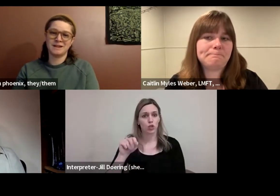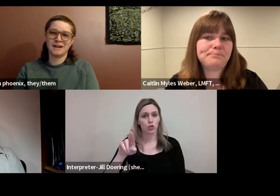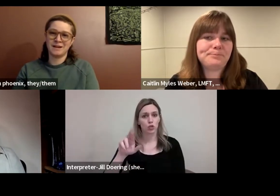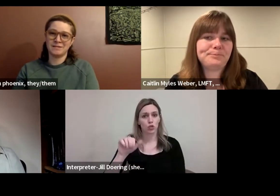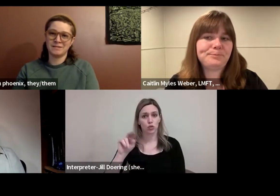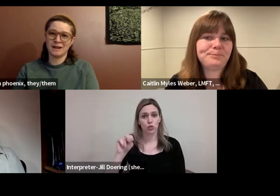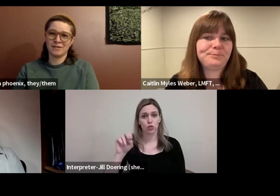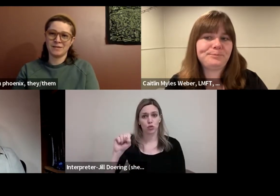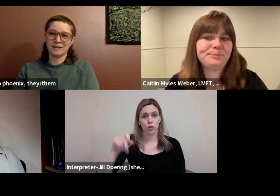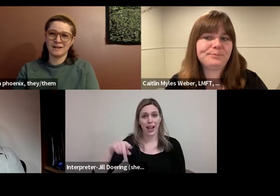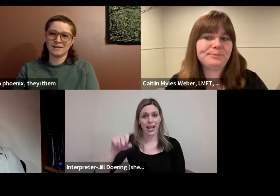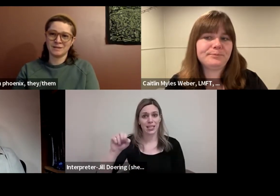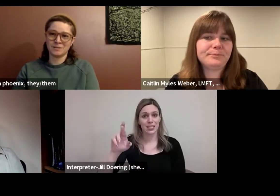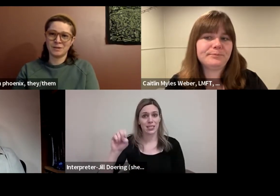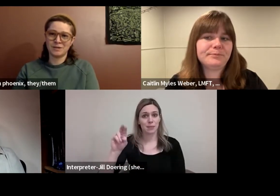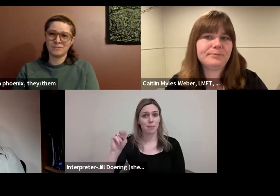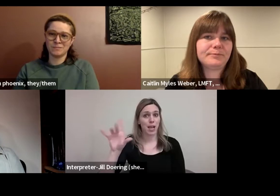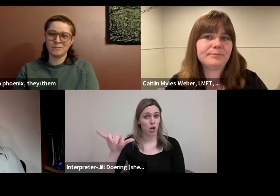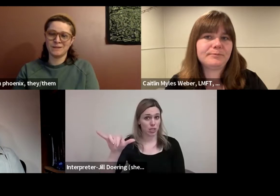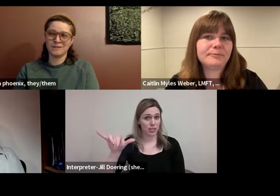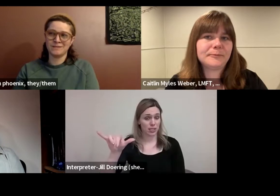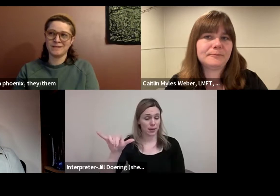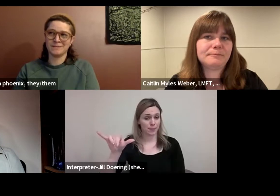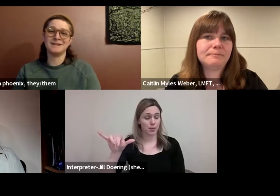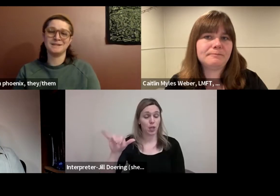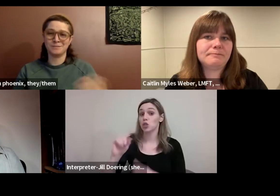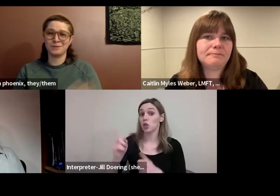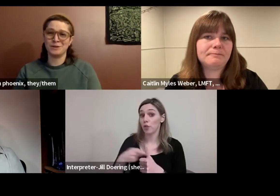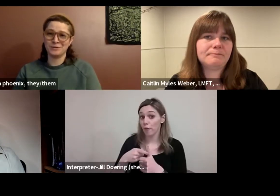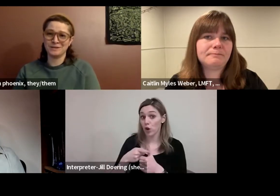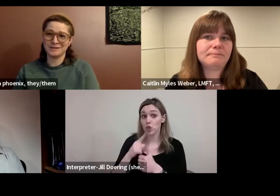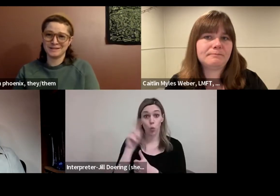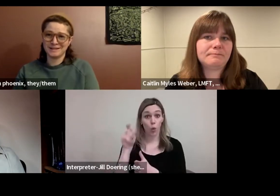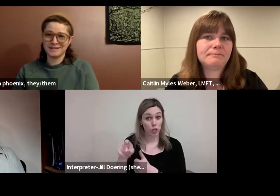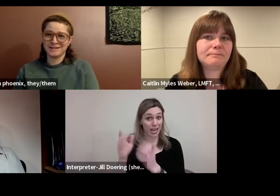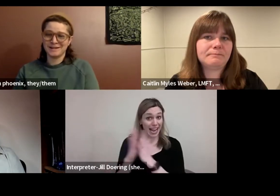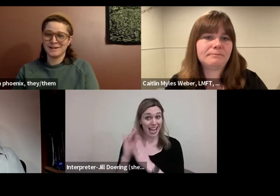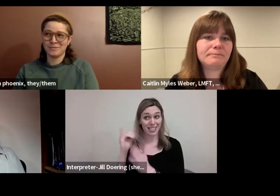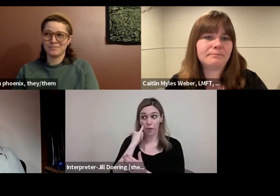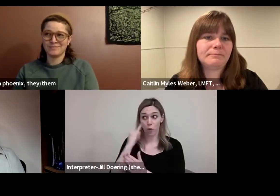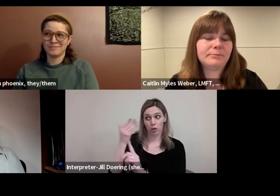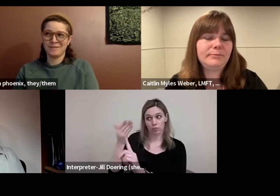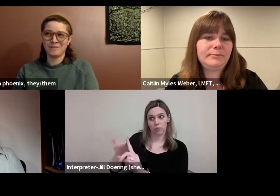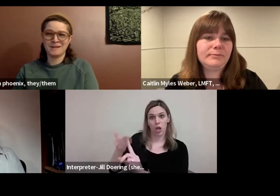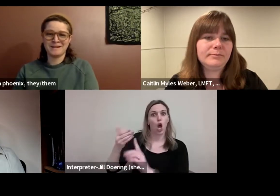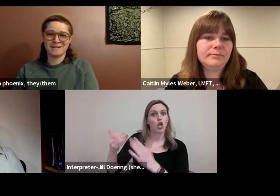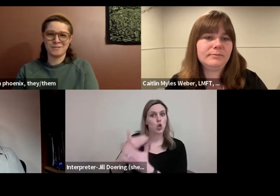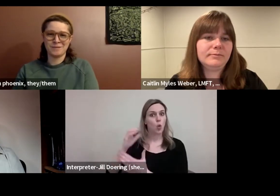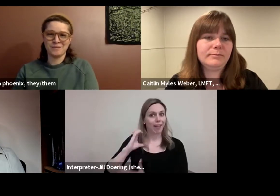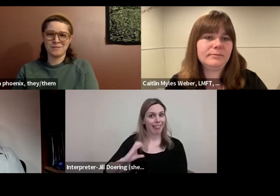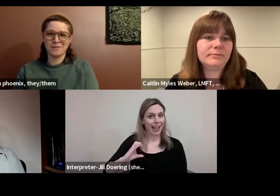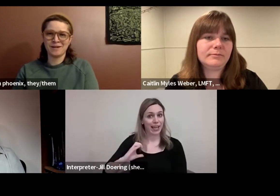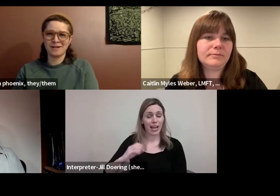that I always ask someone when I'm seeing someone new is, you know, "Have you been to therapy before?